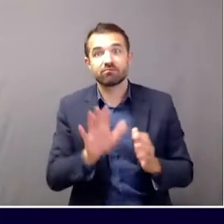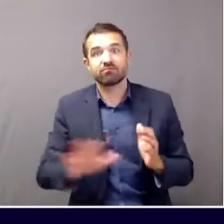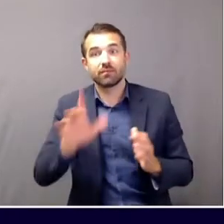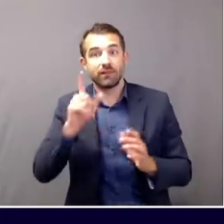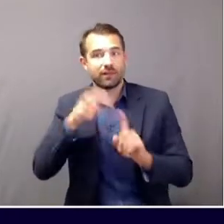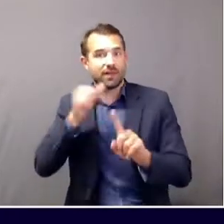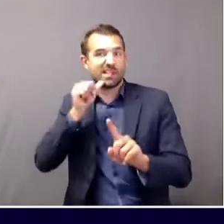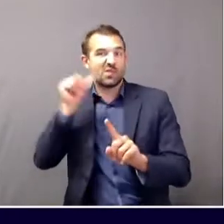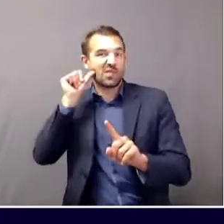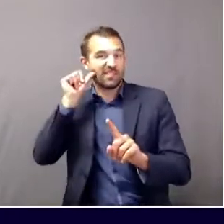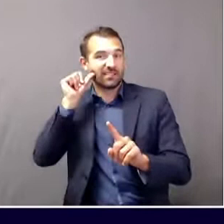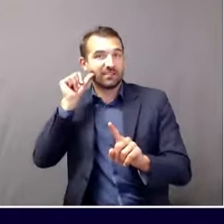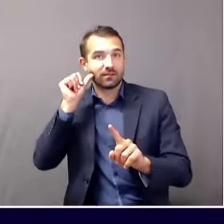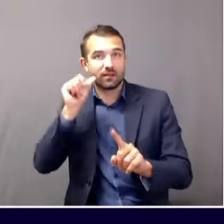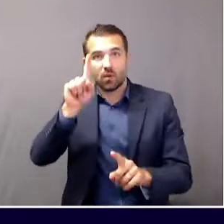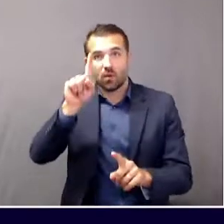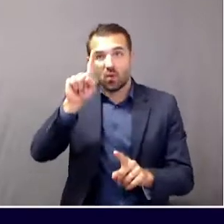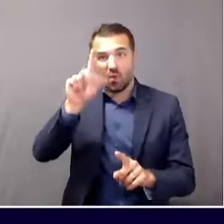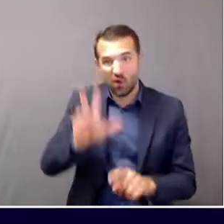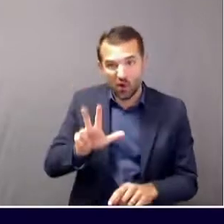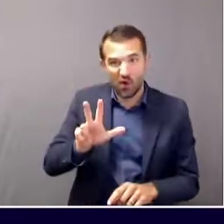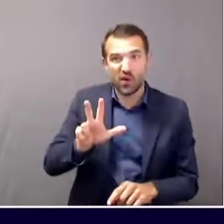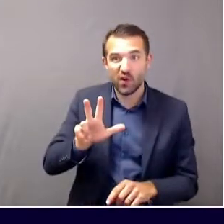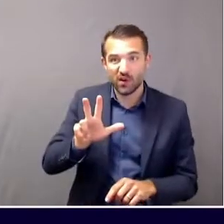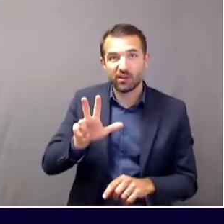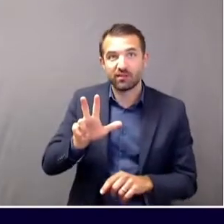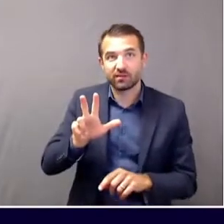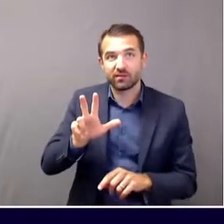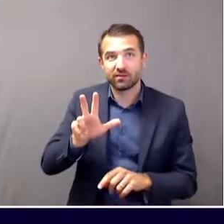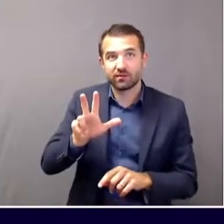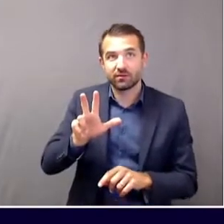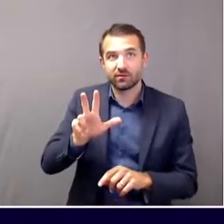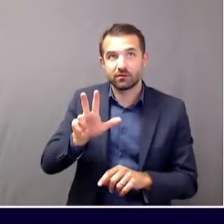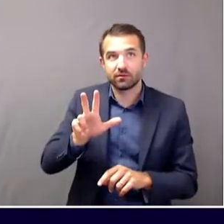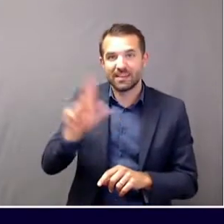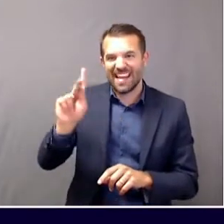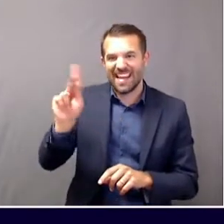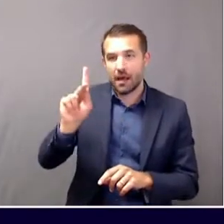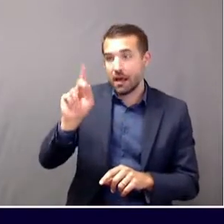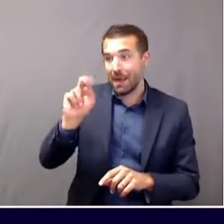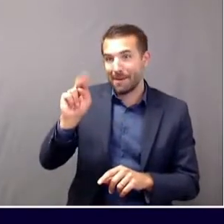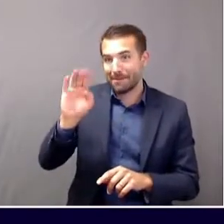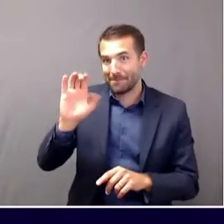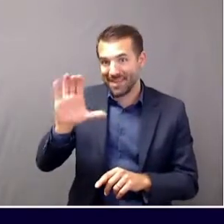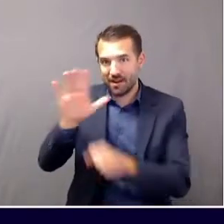from Kennebec county